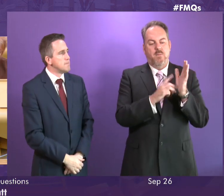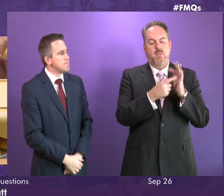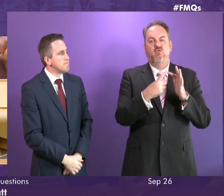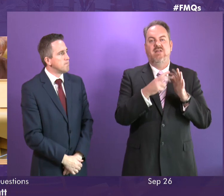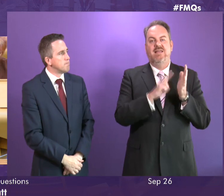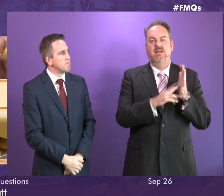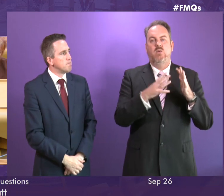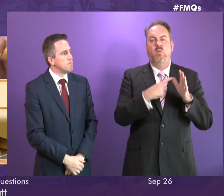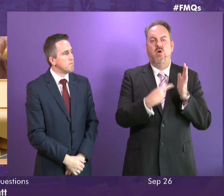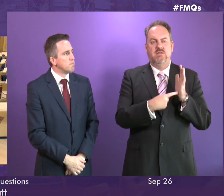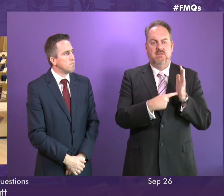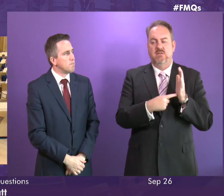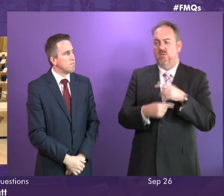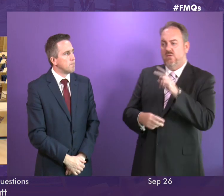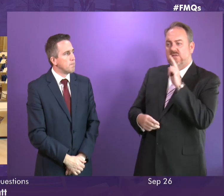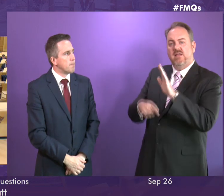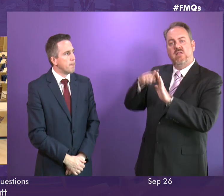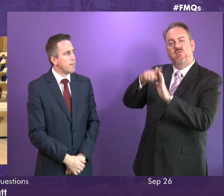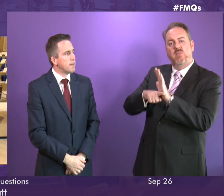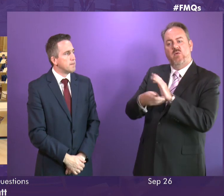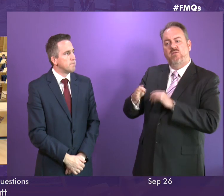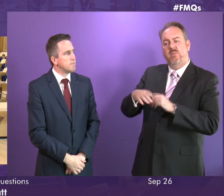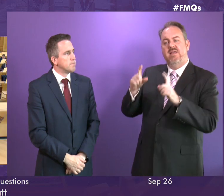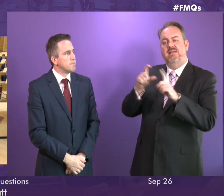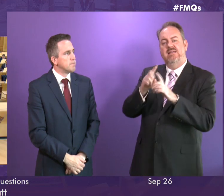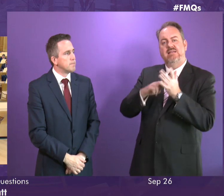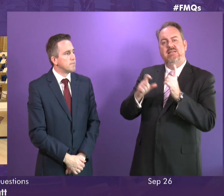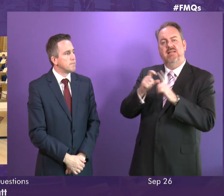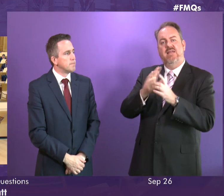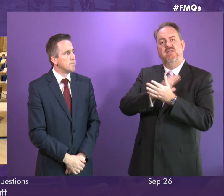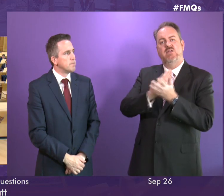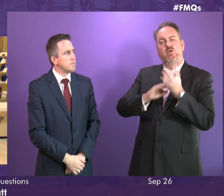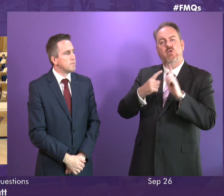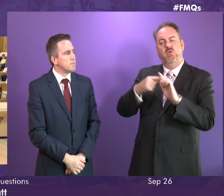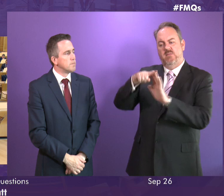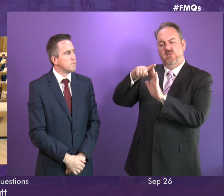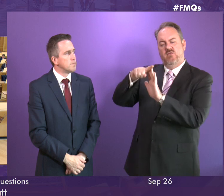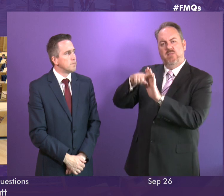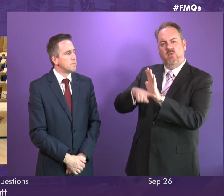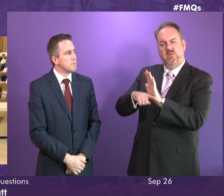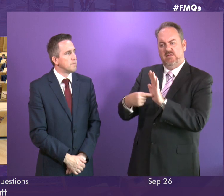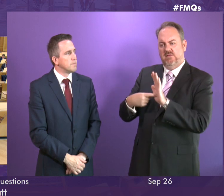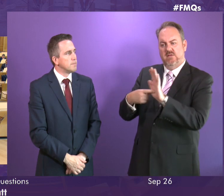(SNP): The First Minister will have seen a new report from the David Hume Institute, which recommends that the Scottish Government should be given